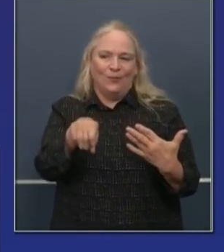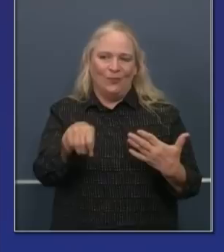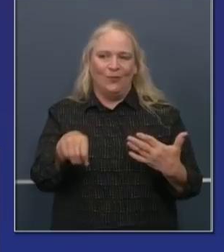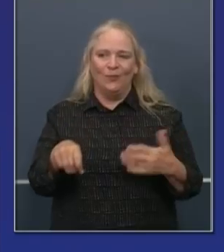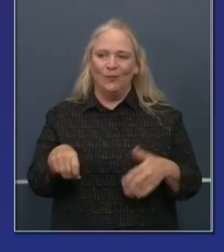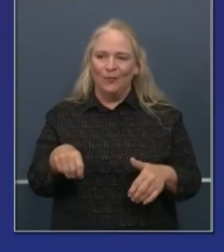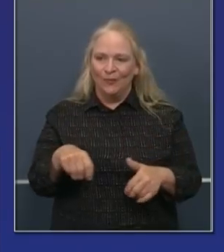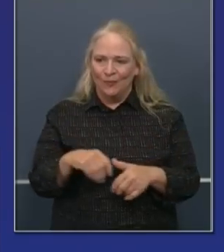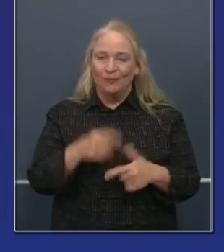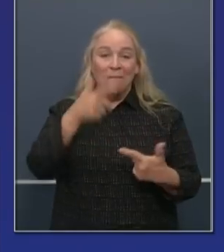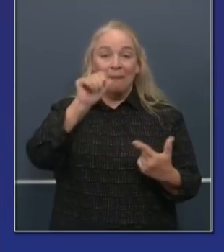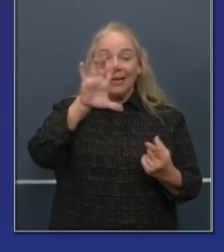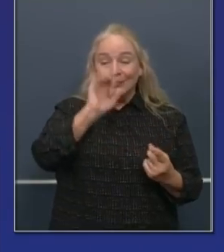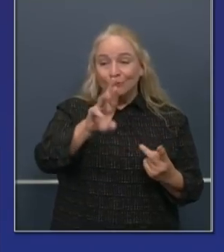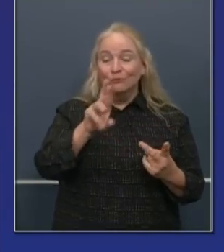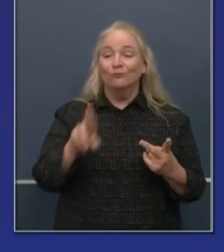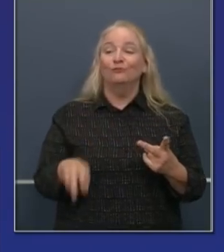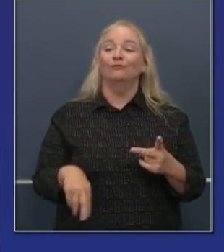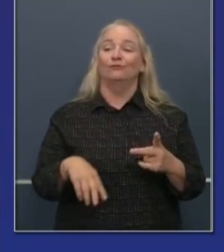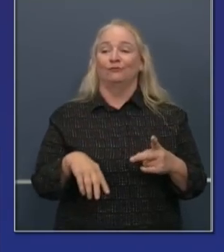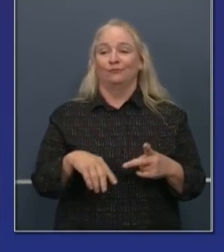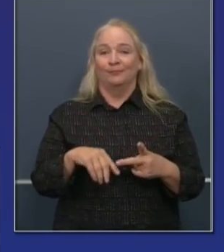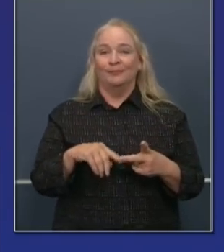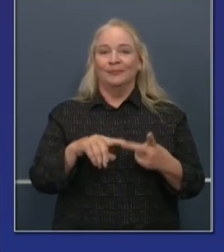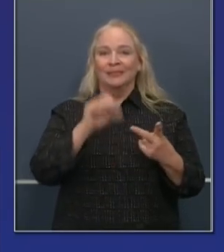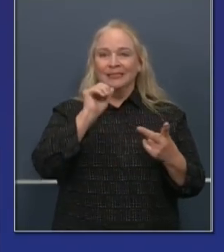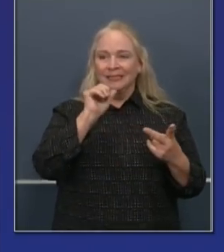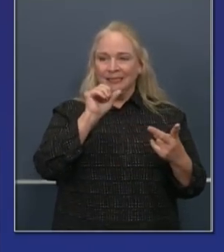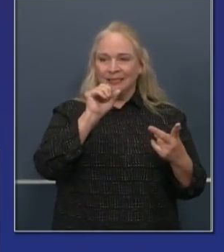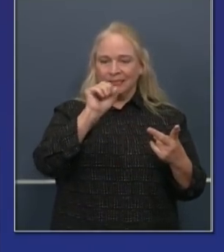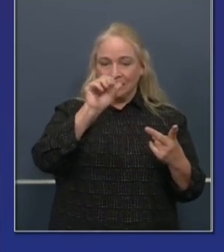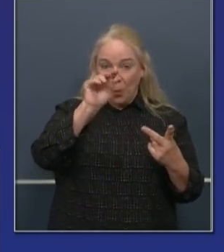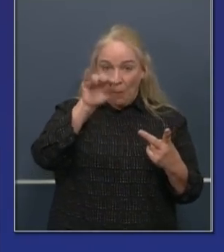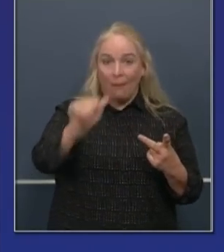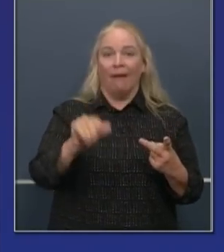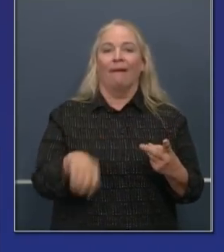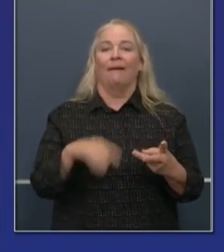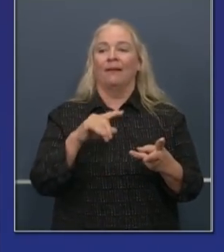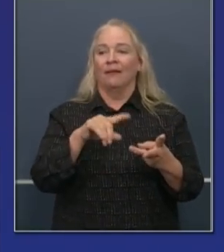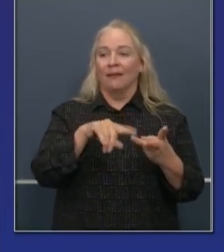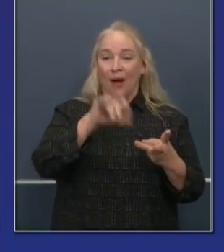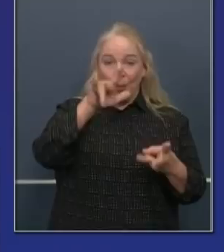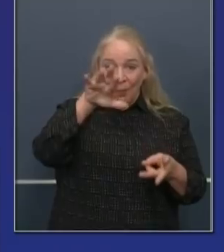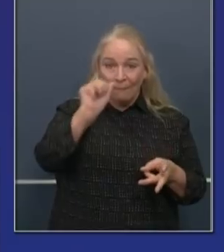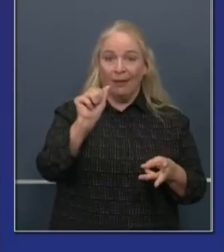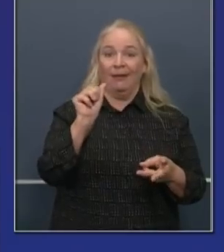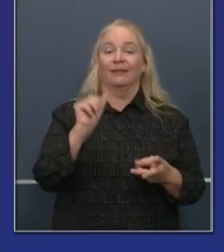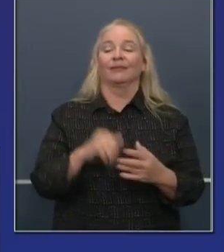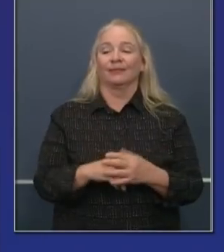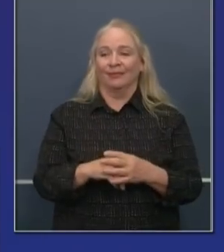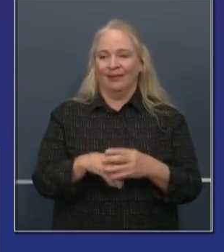WE ARE TODAY ANNOUNCING FOUR ADDITIONAL COUNTIES HAVE COME